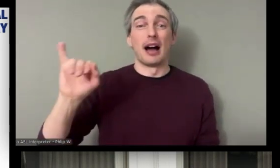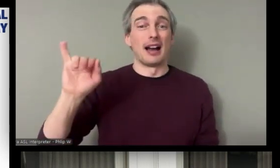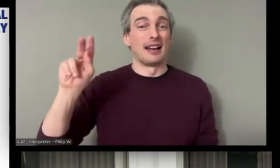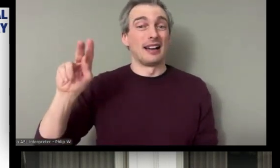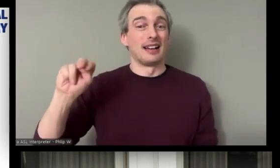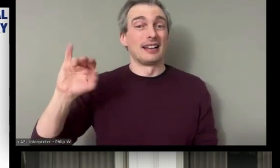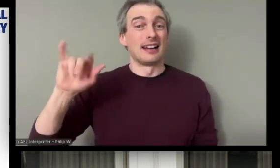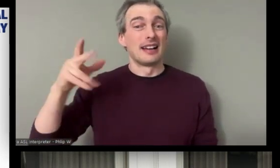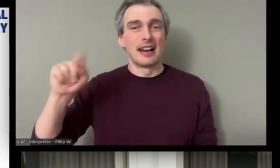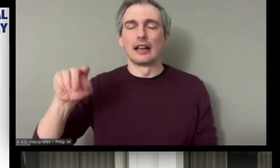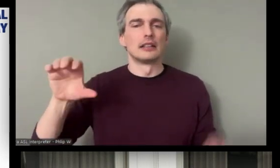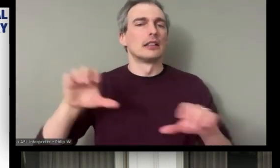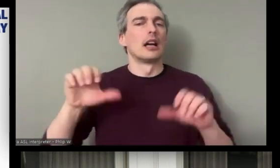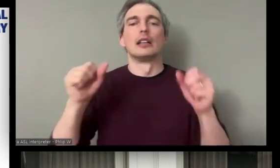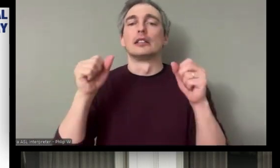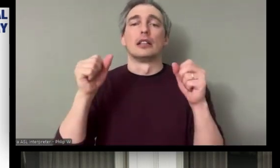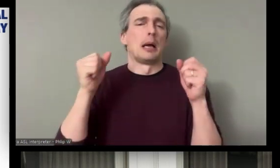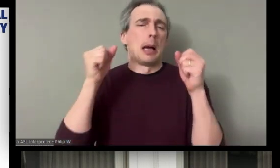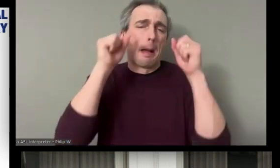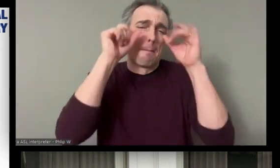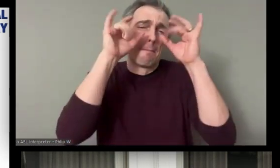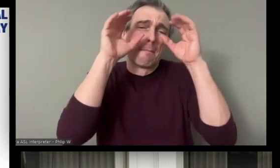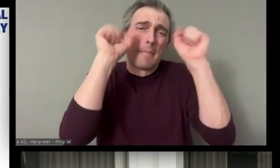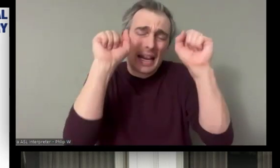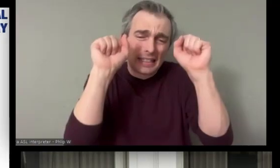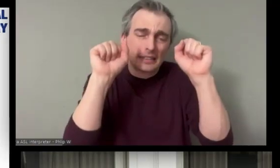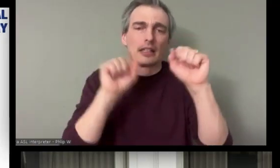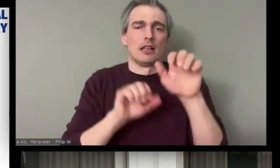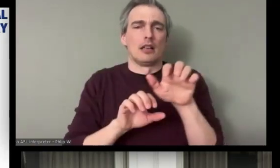Much higher quality in my Horizon Worlds presentations.